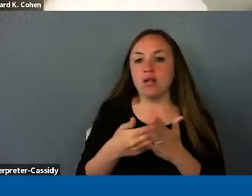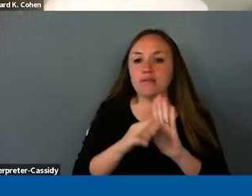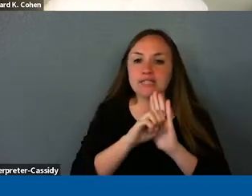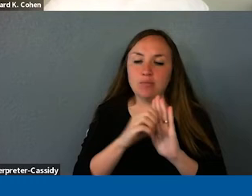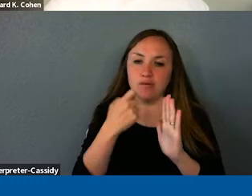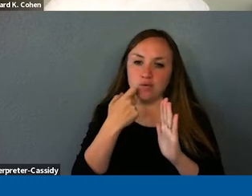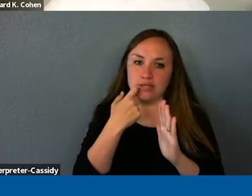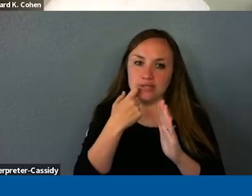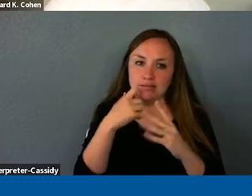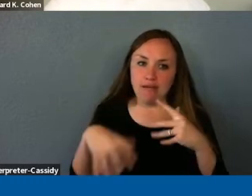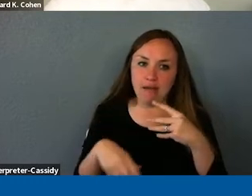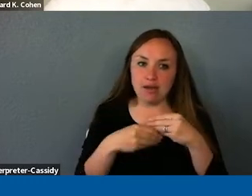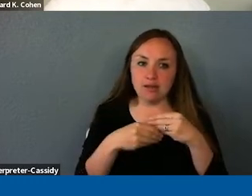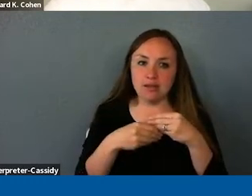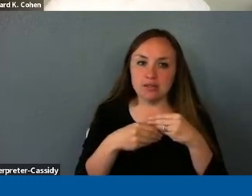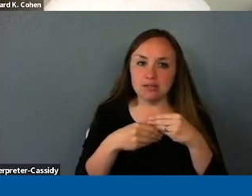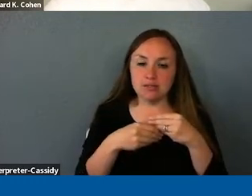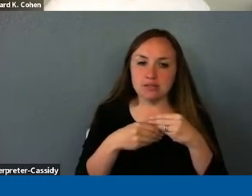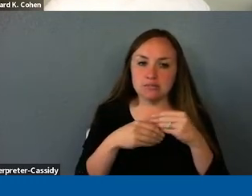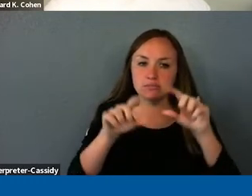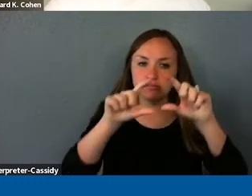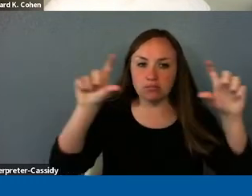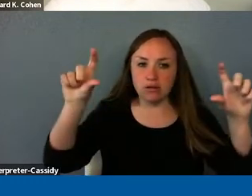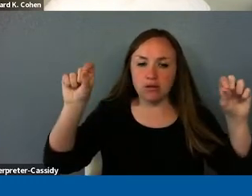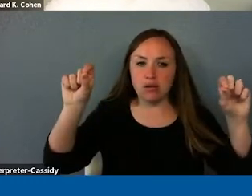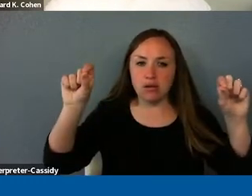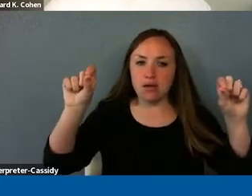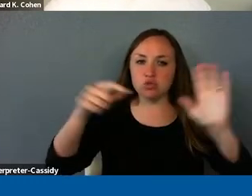this call out here that I'm highlighting on the screen,